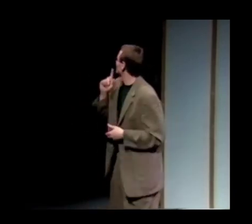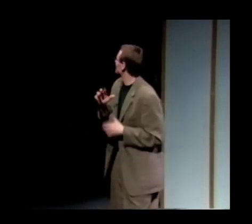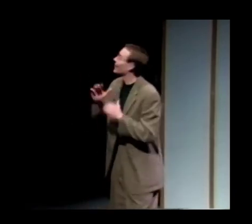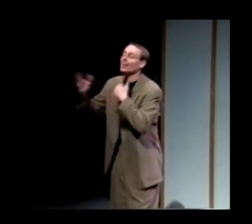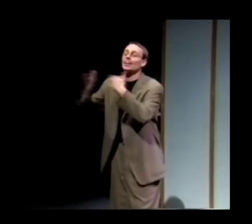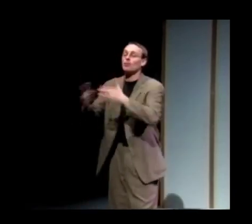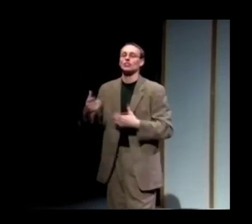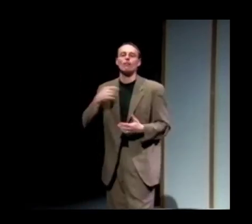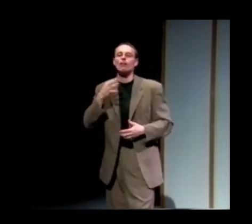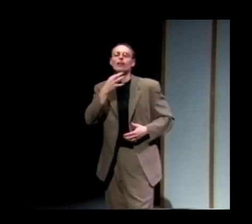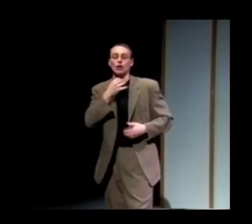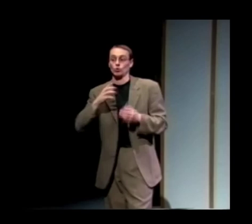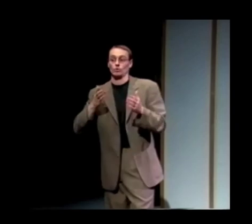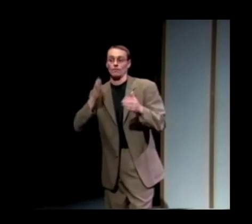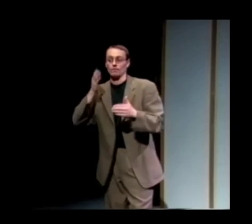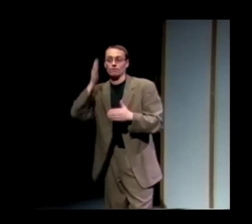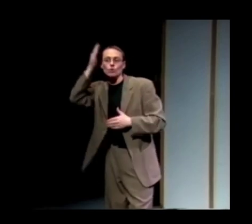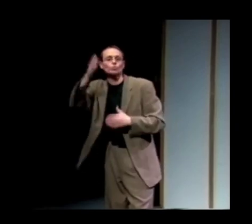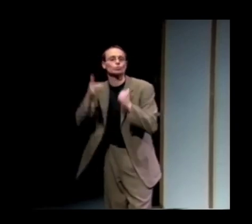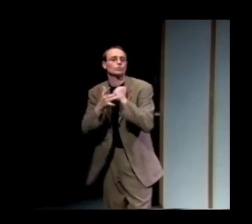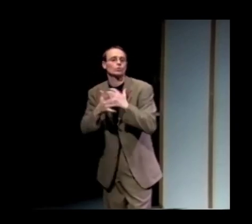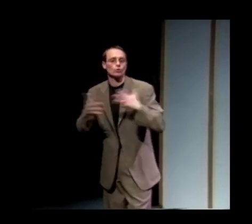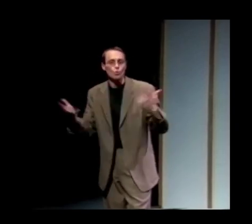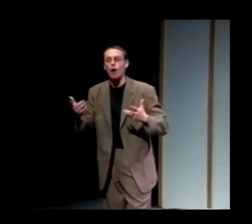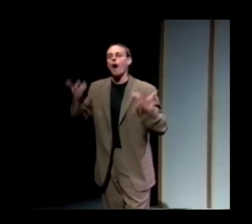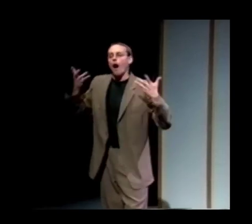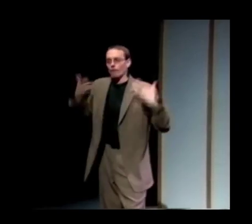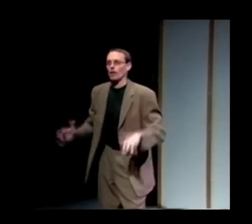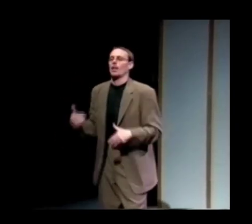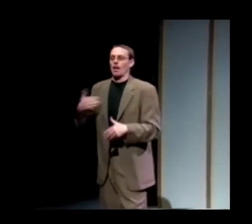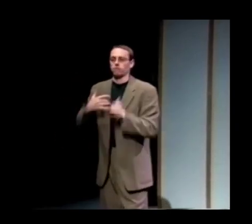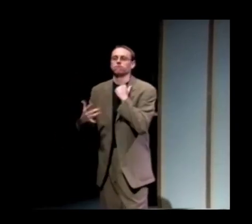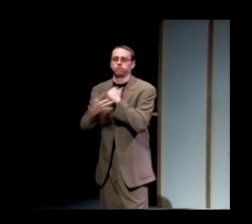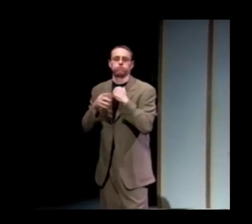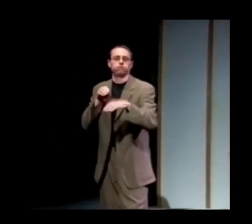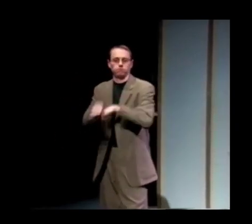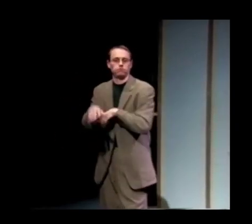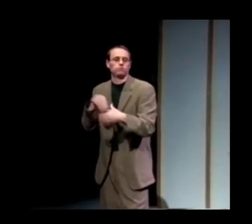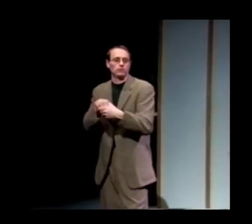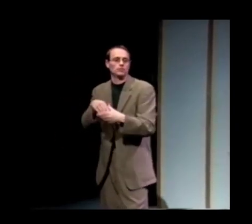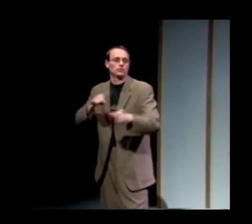MY GOD, IT WOULD BRING YOU SLOW MOTION, AND THEN IT WOULD QUICK INTO FAST MOTION. ANYWAY, THE TECHNOLOGY'S ALREADY THERE,